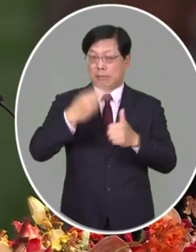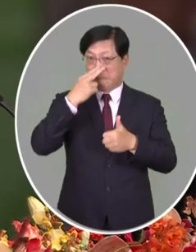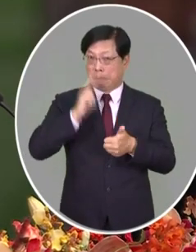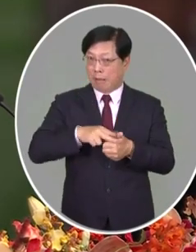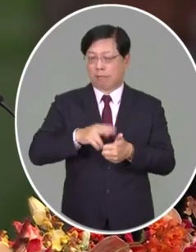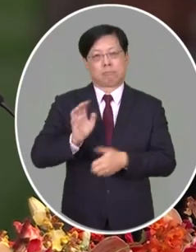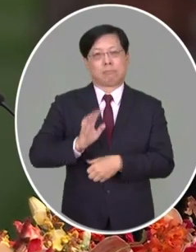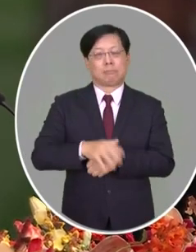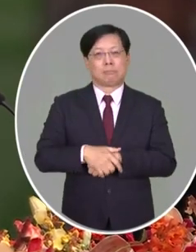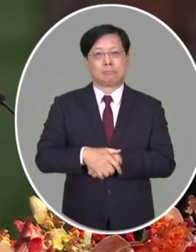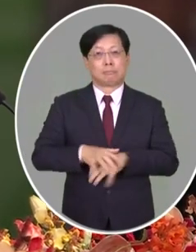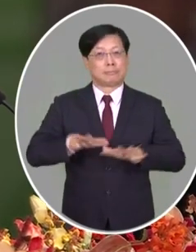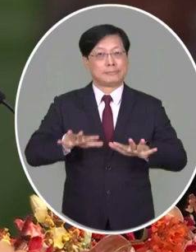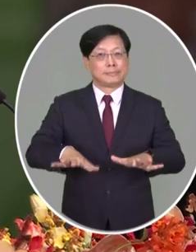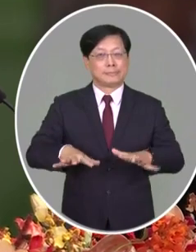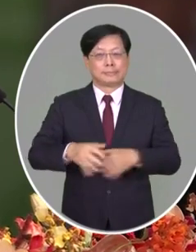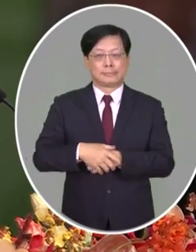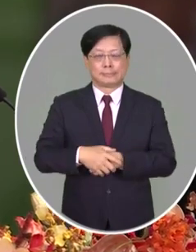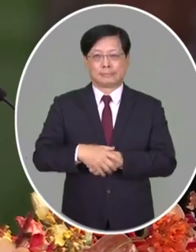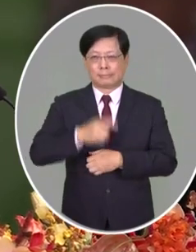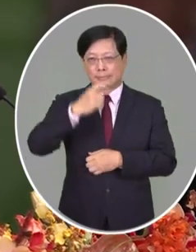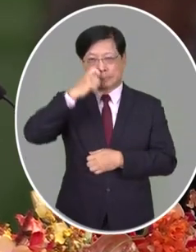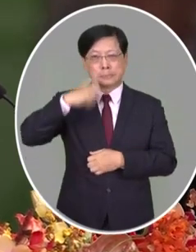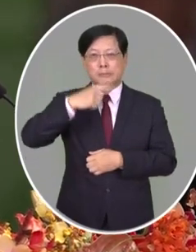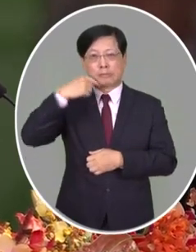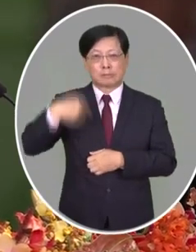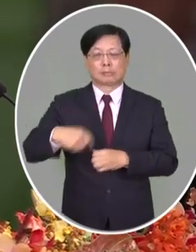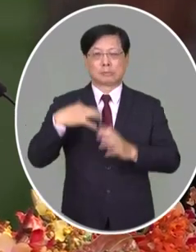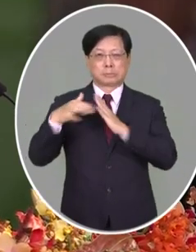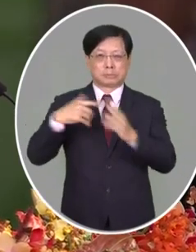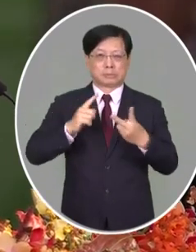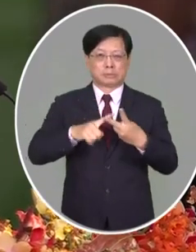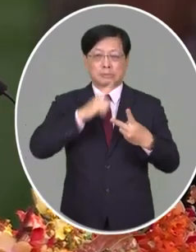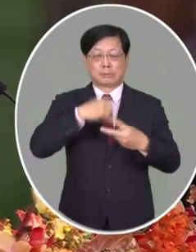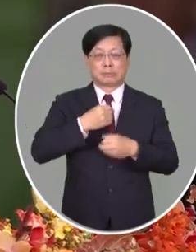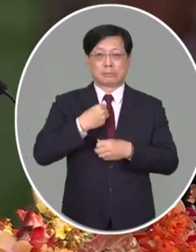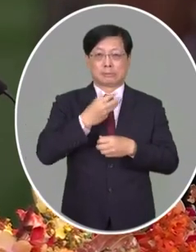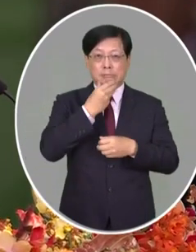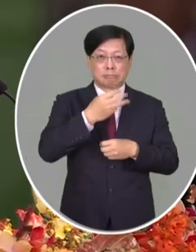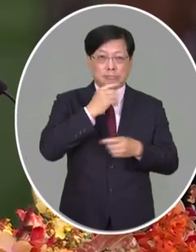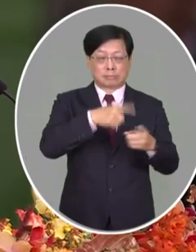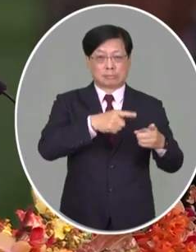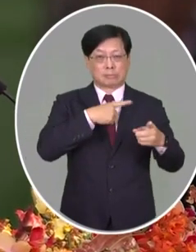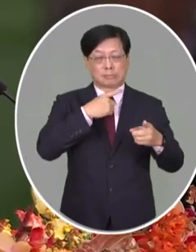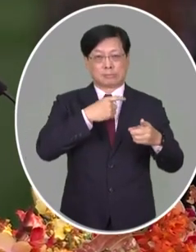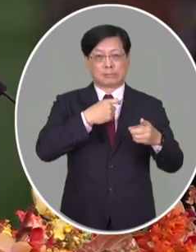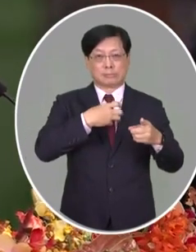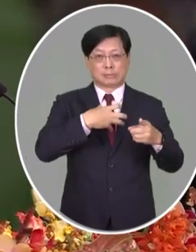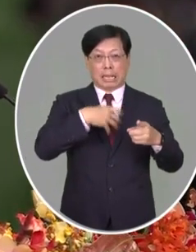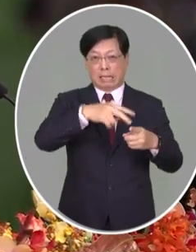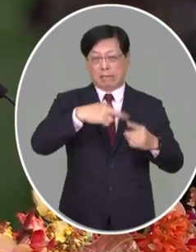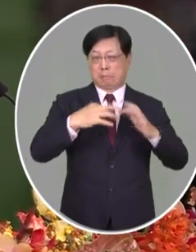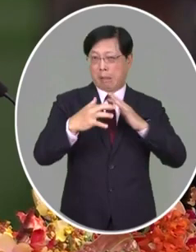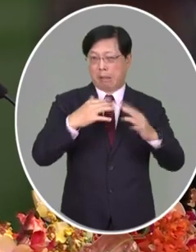Nowadays, the Russia-Ukraine war and The following wars continue to impact the world.